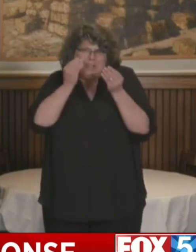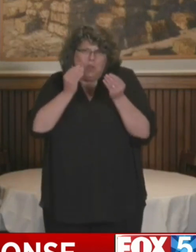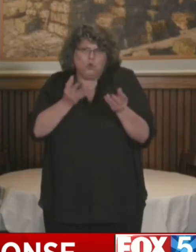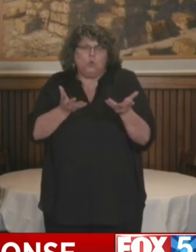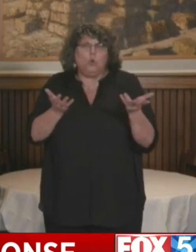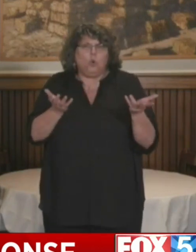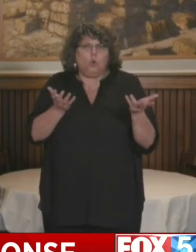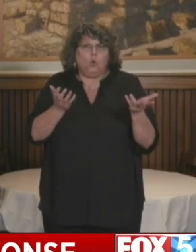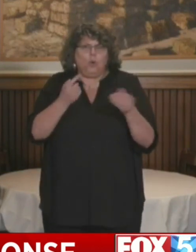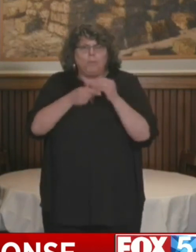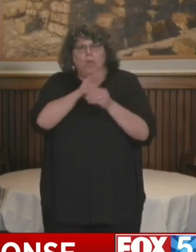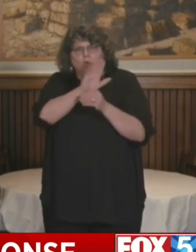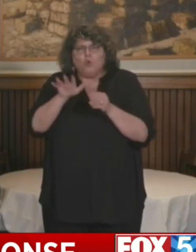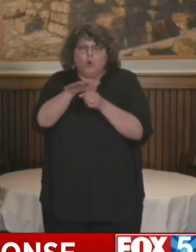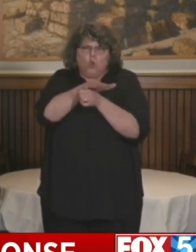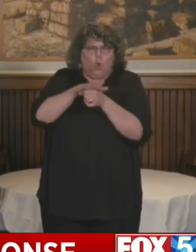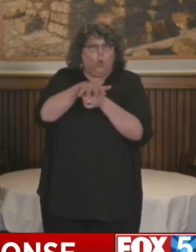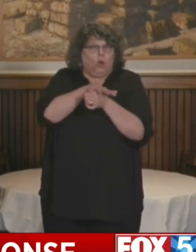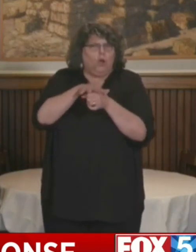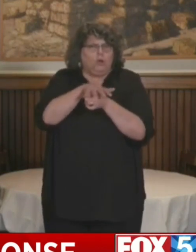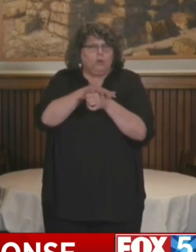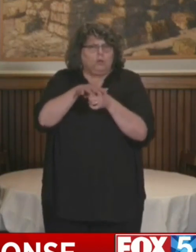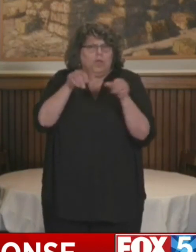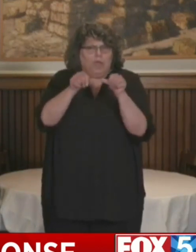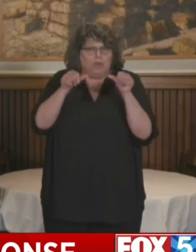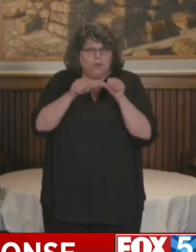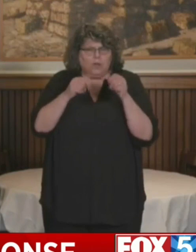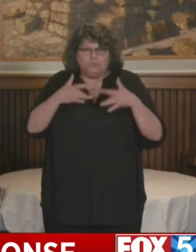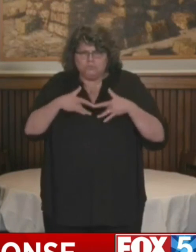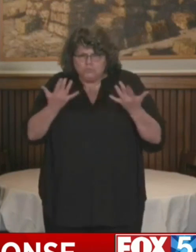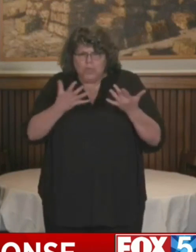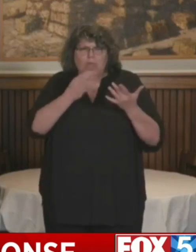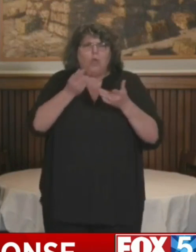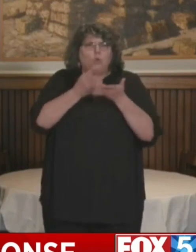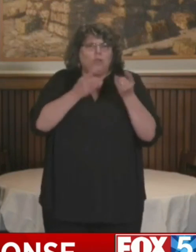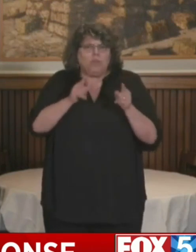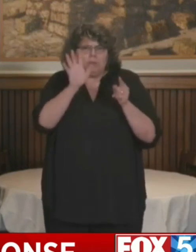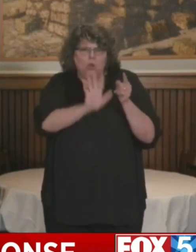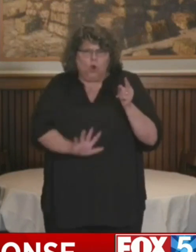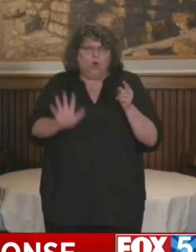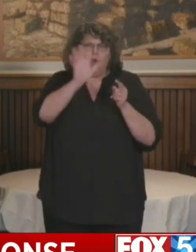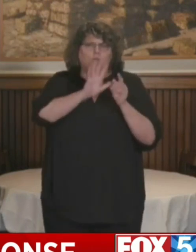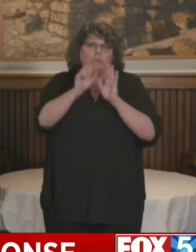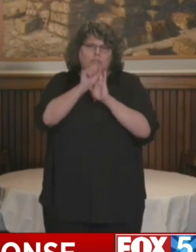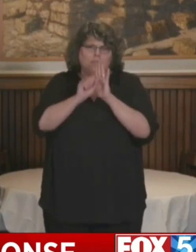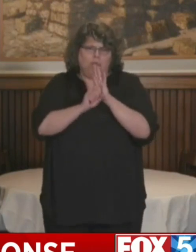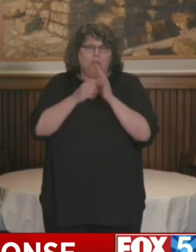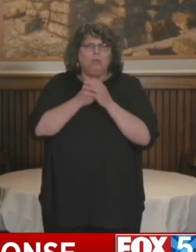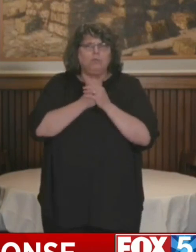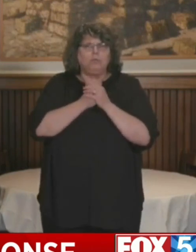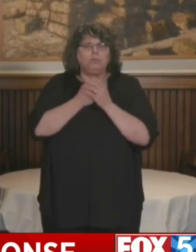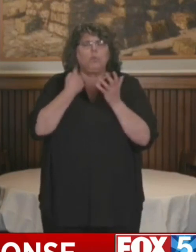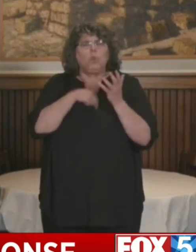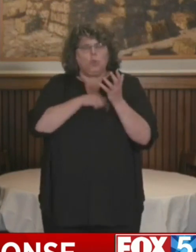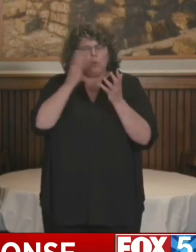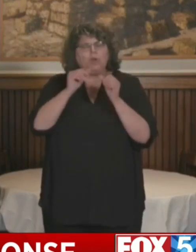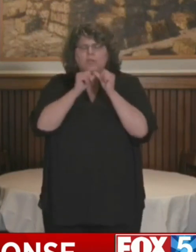HOSPITALIZATIONS AND TESTING NUMBERS SO THAT WE CAN KEEP YOU INFORMED ON YOUR LOCAL